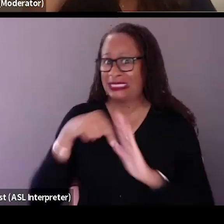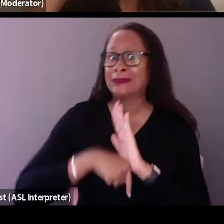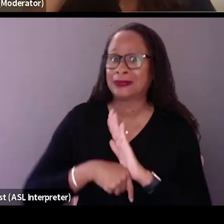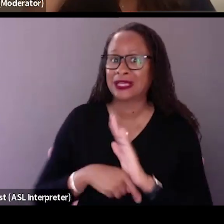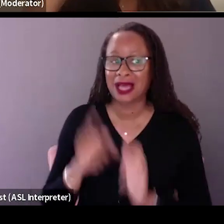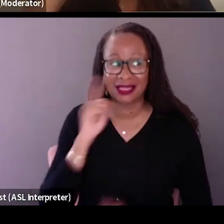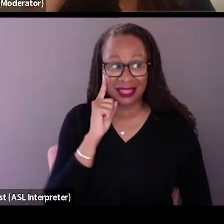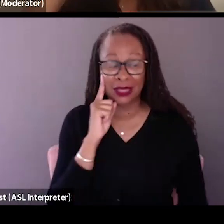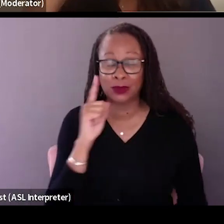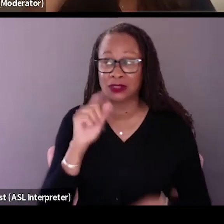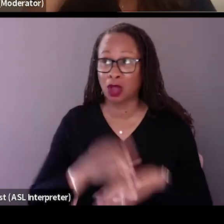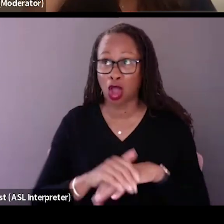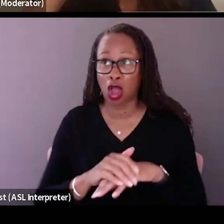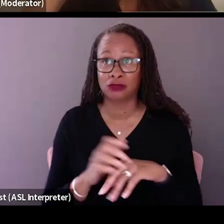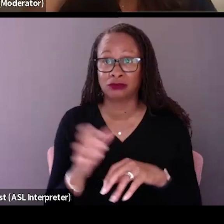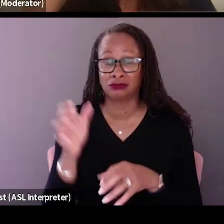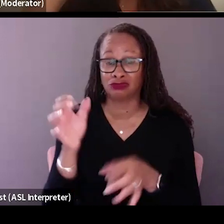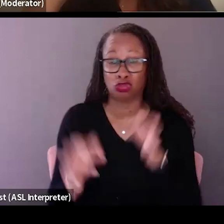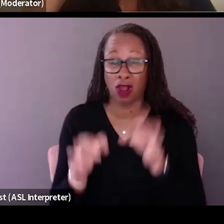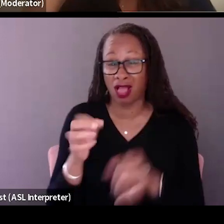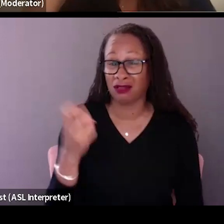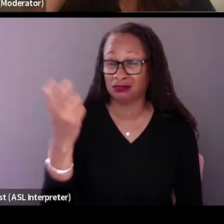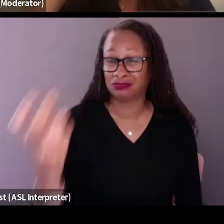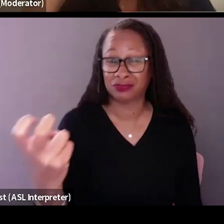but maybe like over 10 hours or something like that.